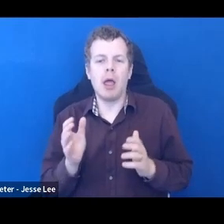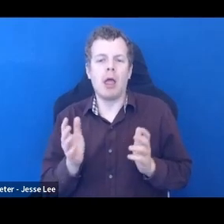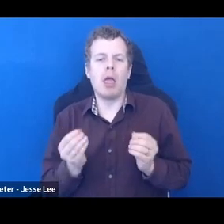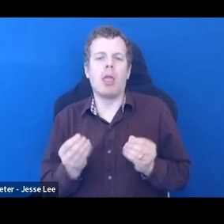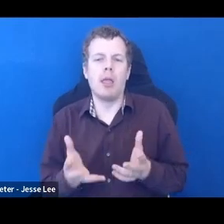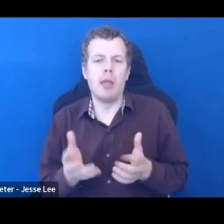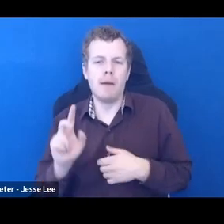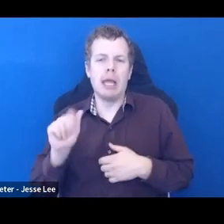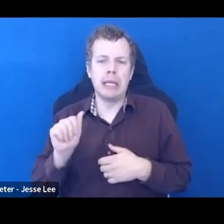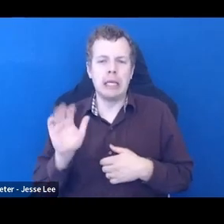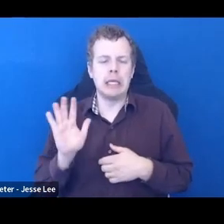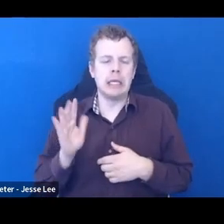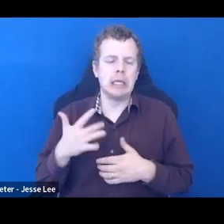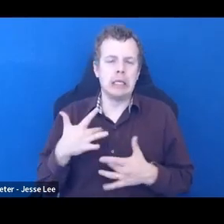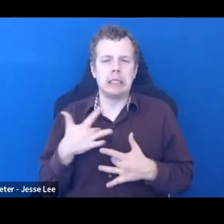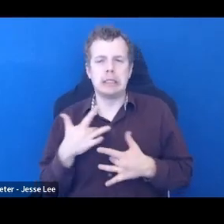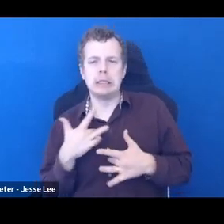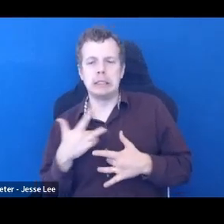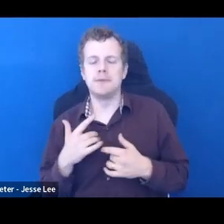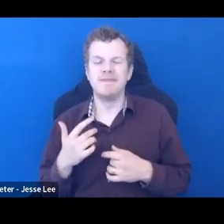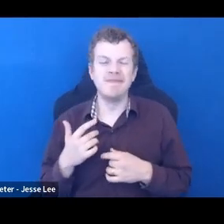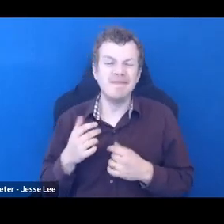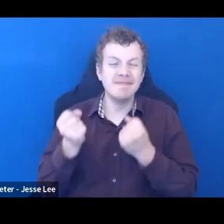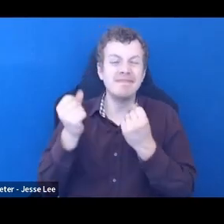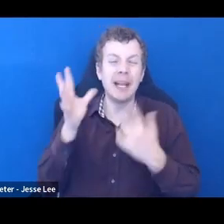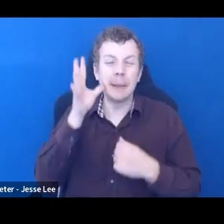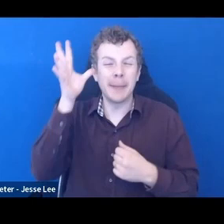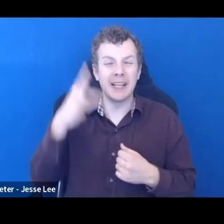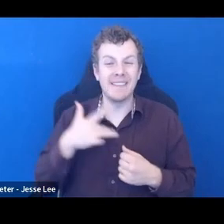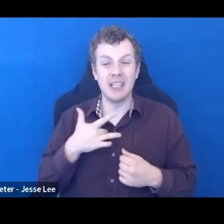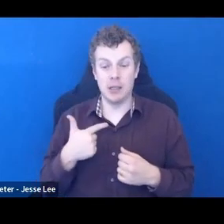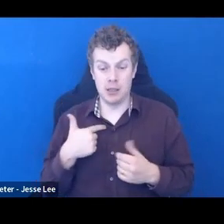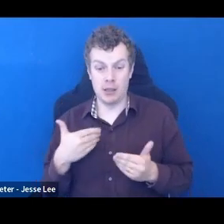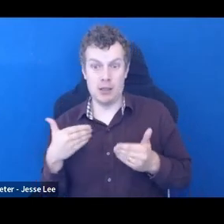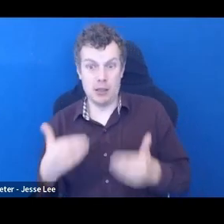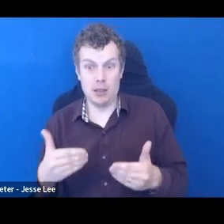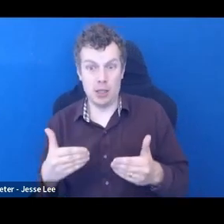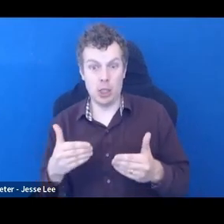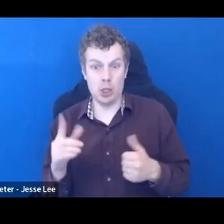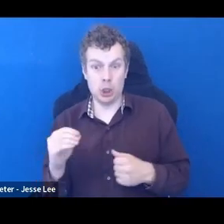There was a lot of discussion about doing something would then make it a disability.